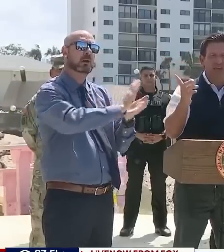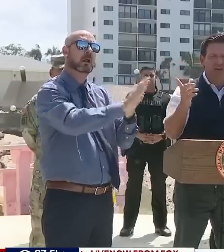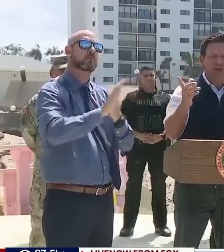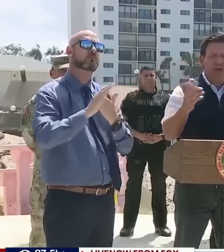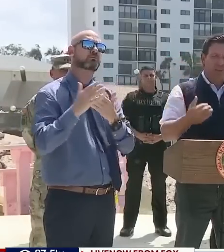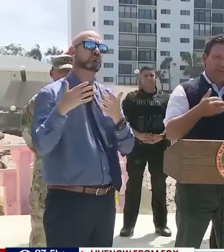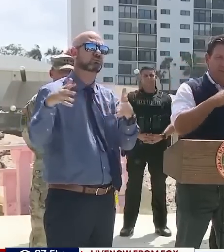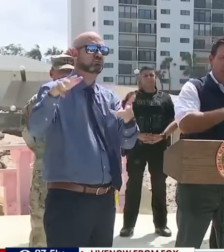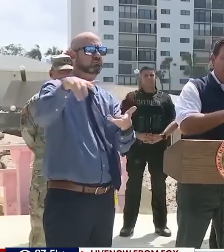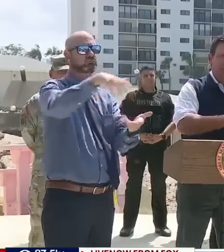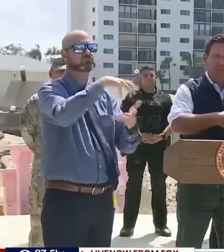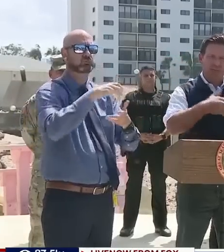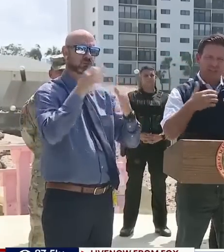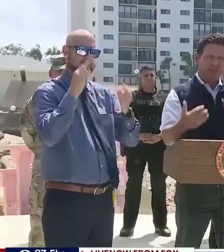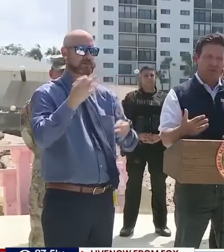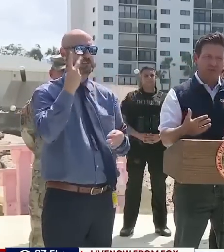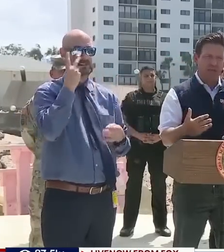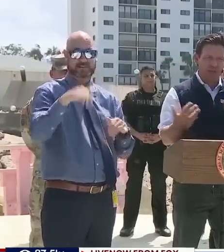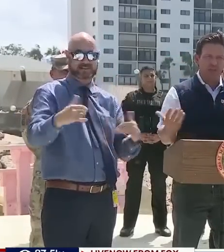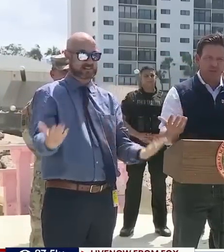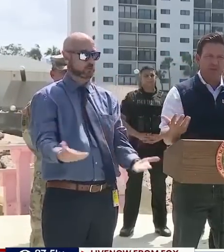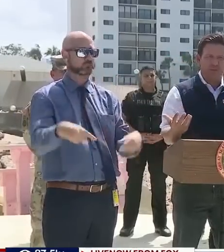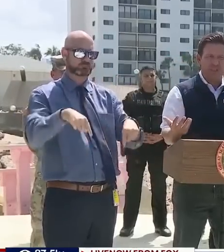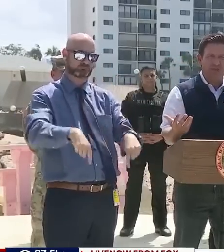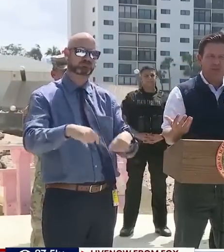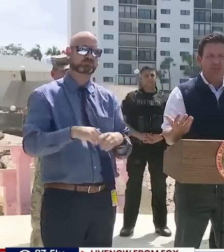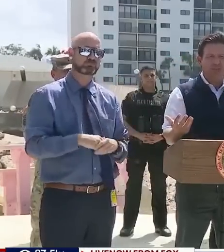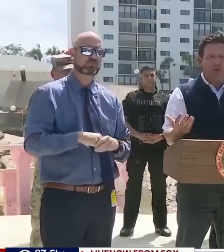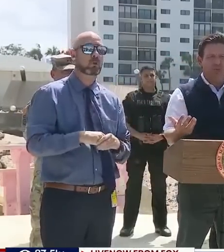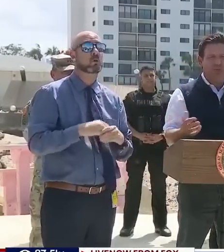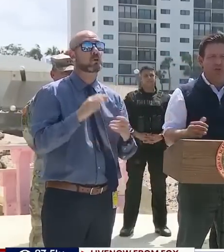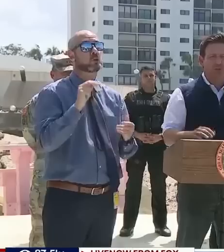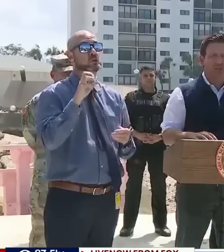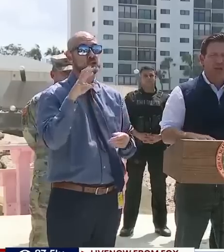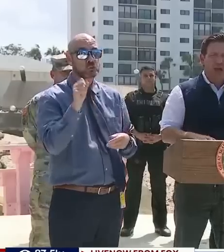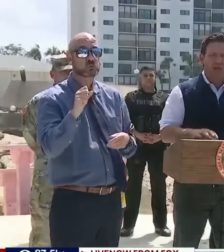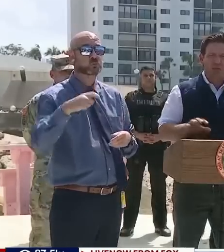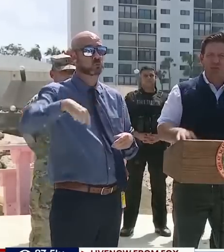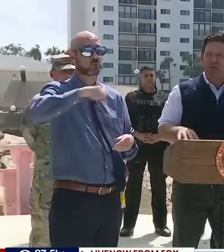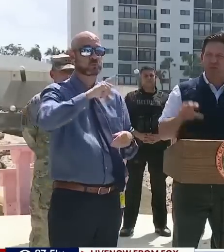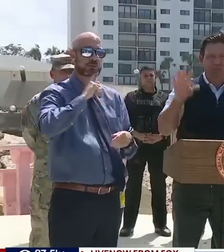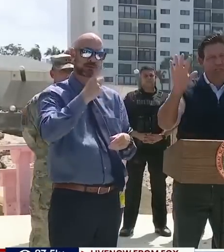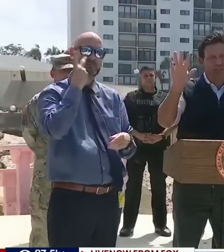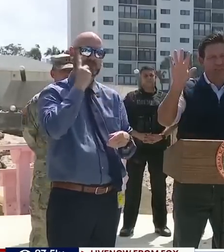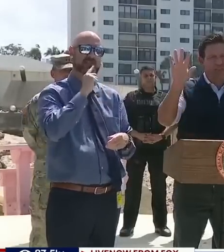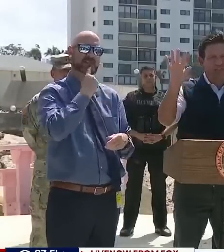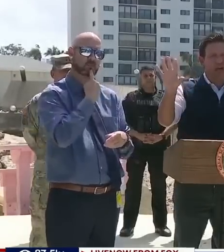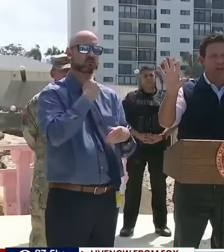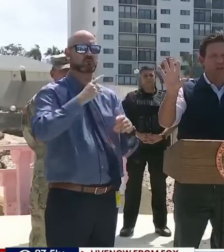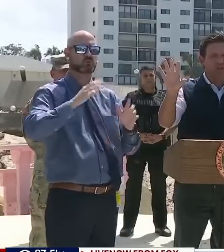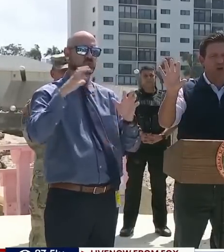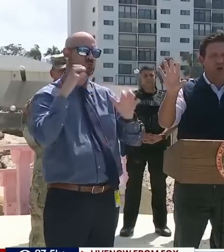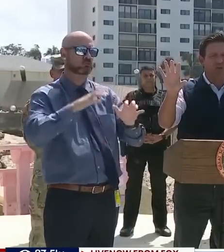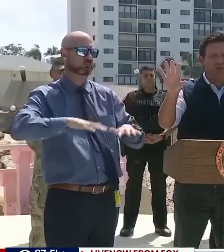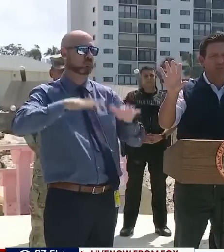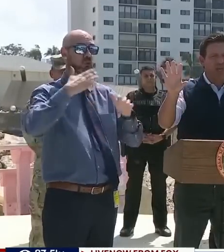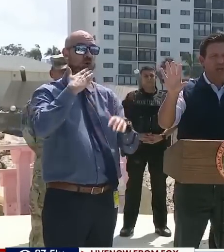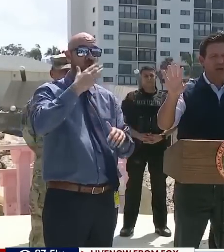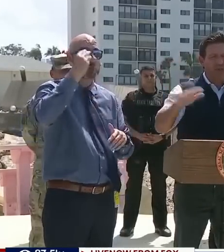then these nonprofits go in and utilize that to help with the muck and guts. But yeah, you're definitely going to need to see that here. I mean the bad news is this was